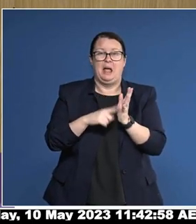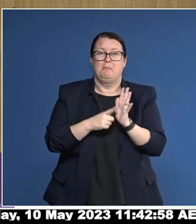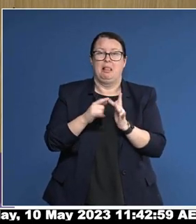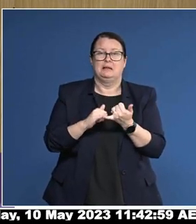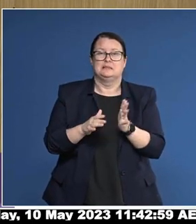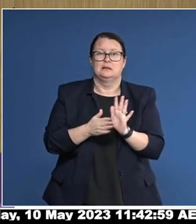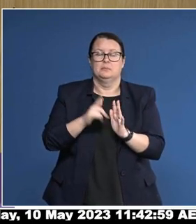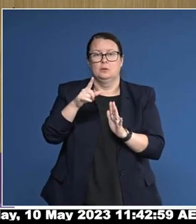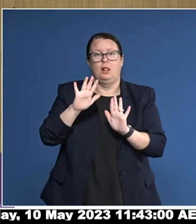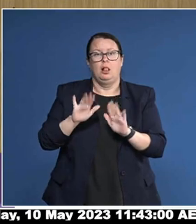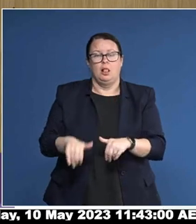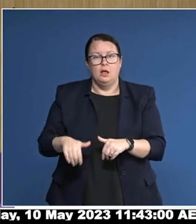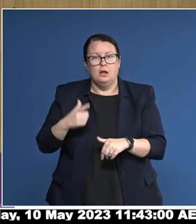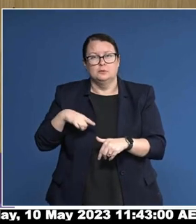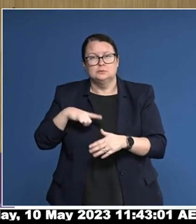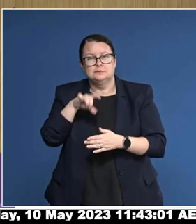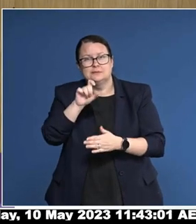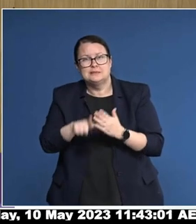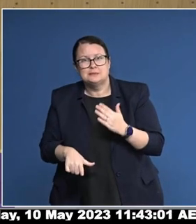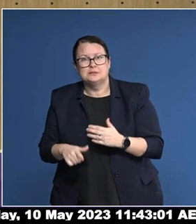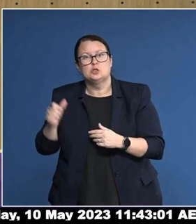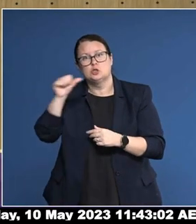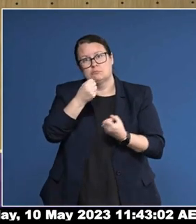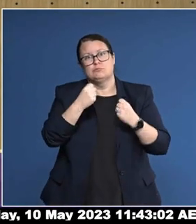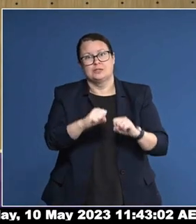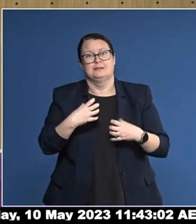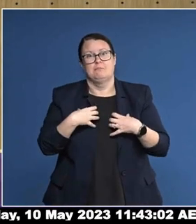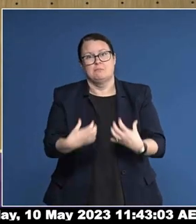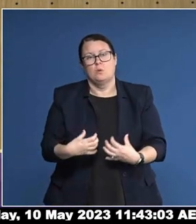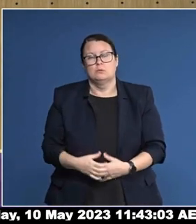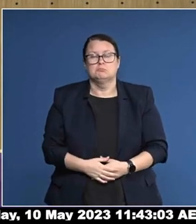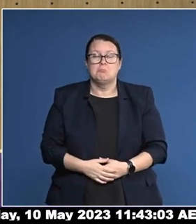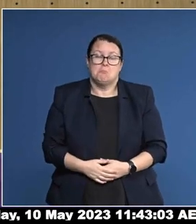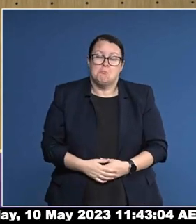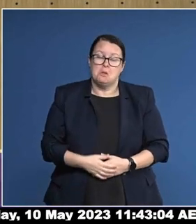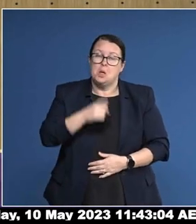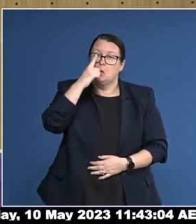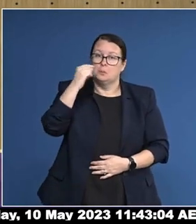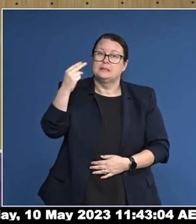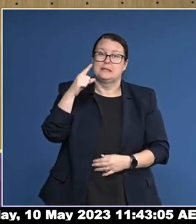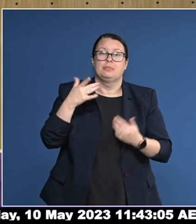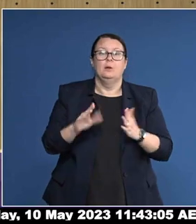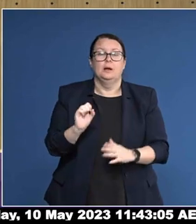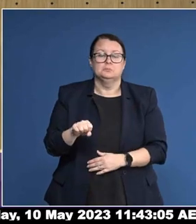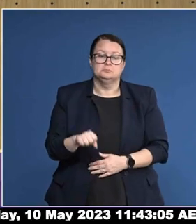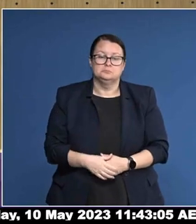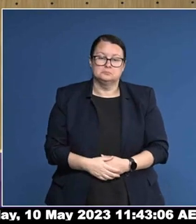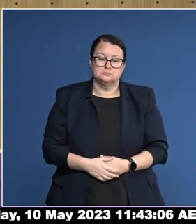happening at home? MS STEVENSON: Yeah, I think you could - it could be reasonably perceived as that. COMMISSIONER MASON: Thank you for your evidence today.